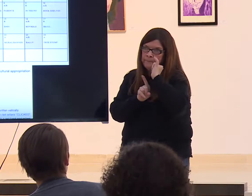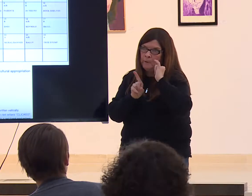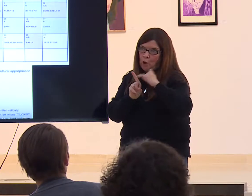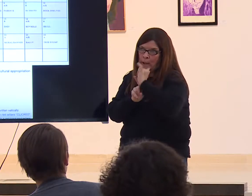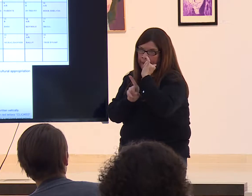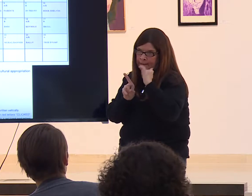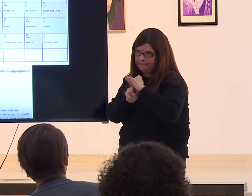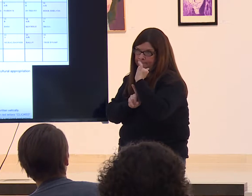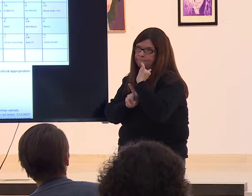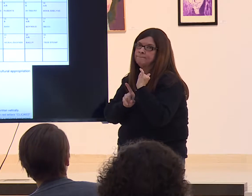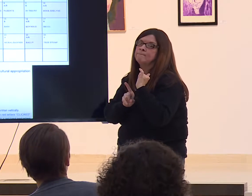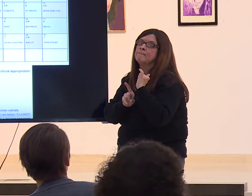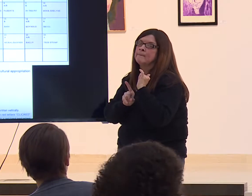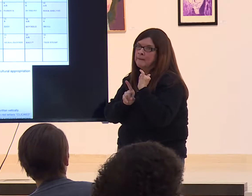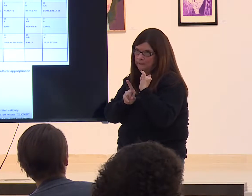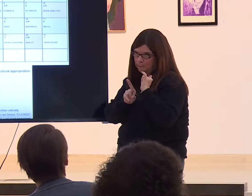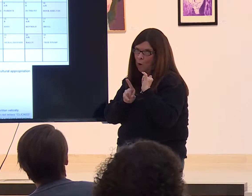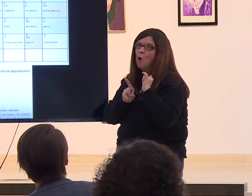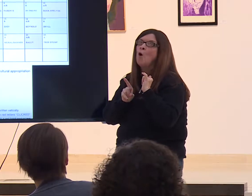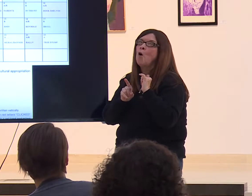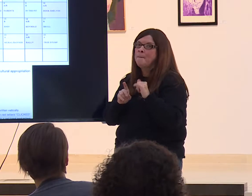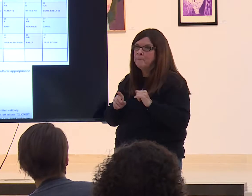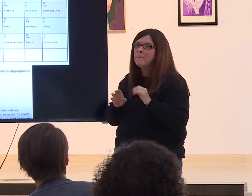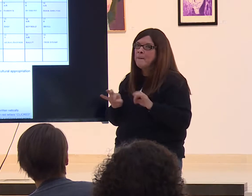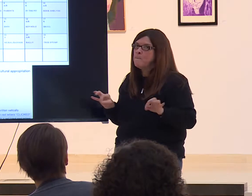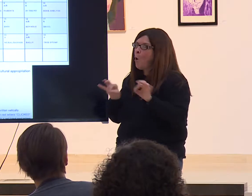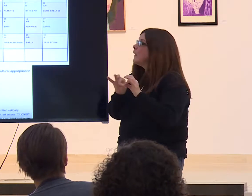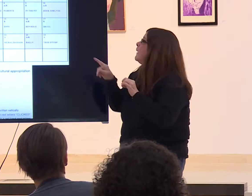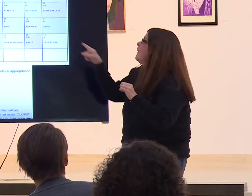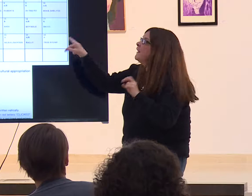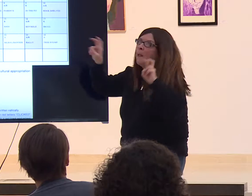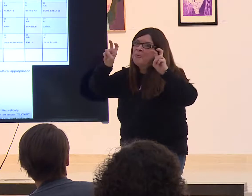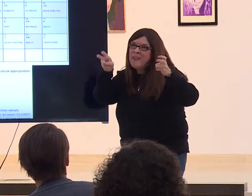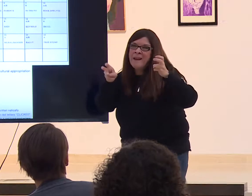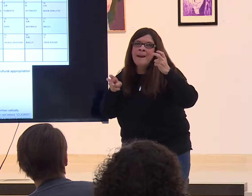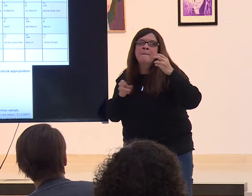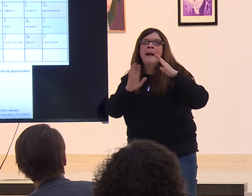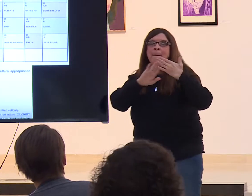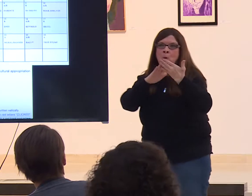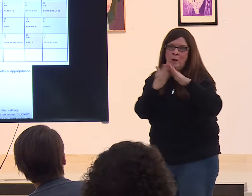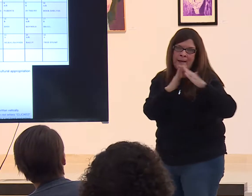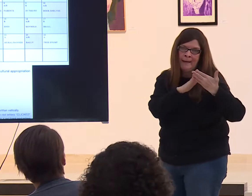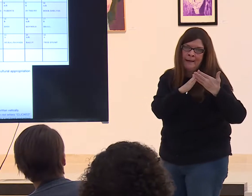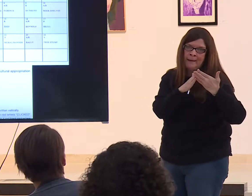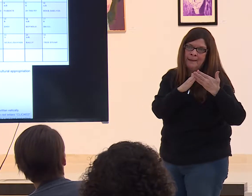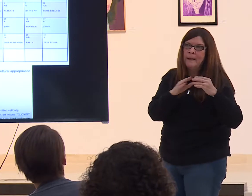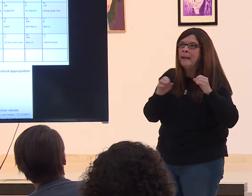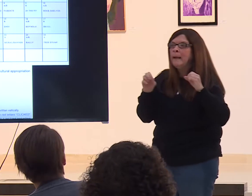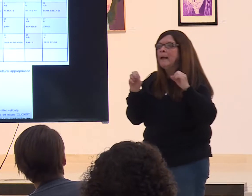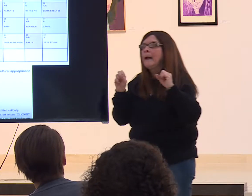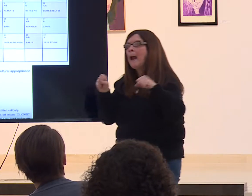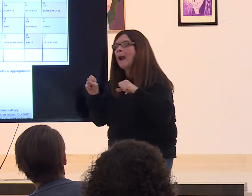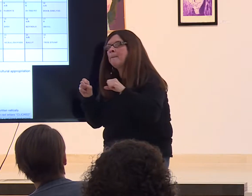resistance because many people in that community experience bullying.